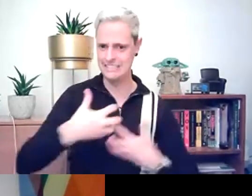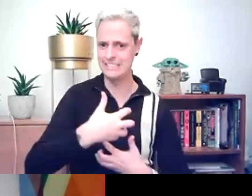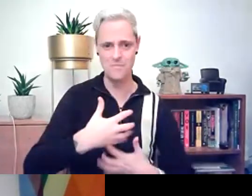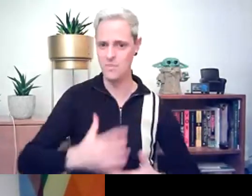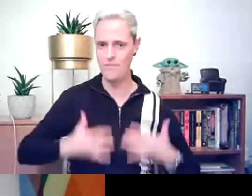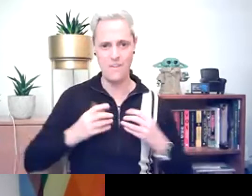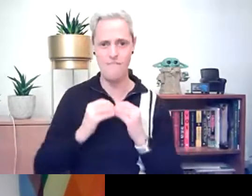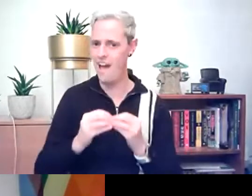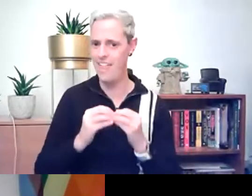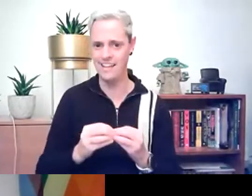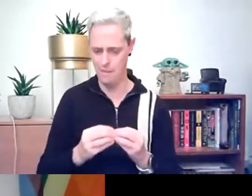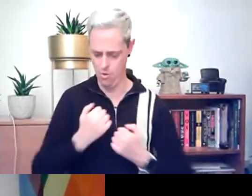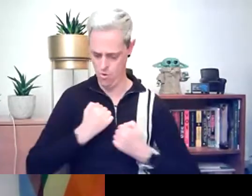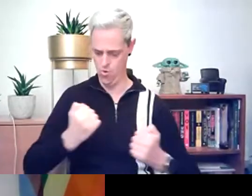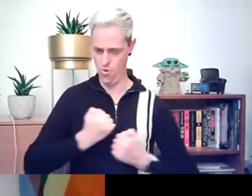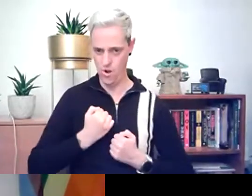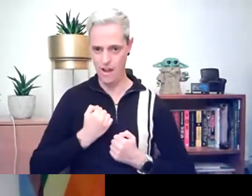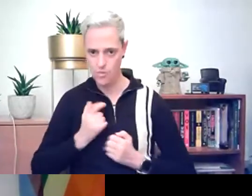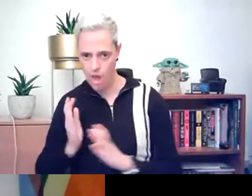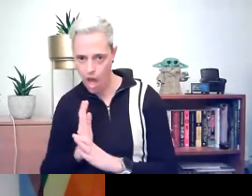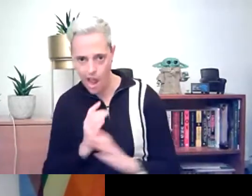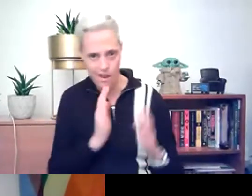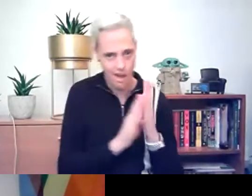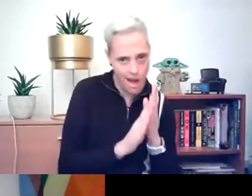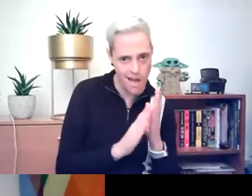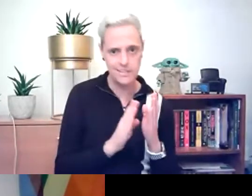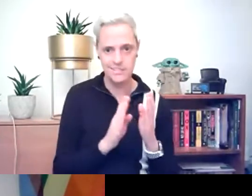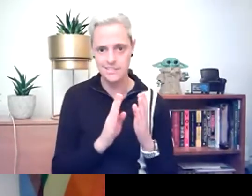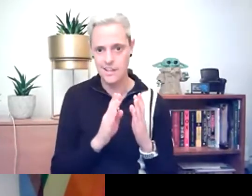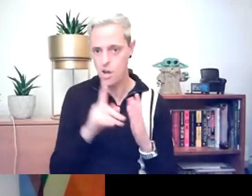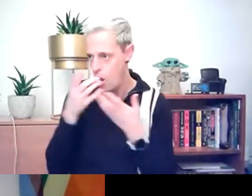18:45:51 So they have to hide parts of themselves in different circumstances.